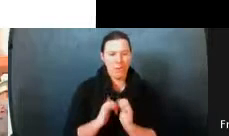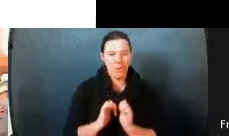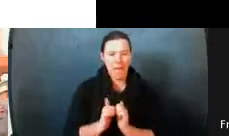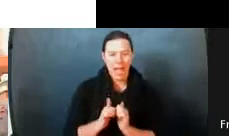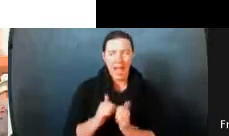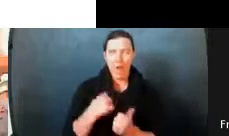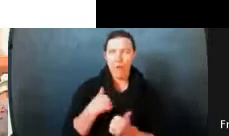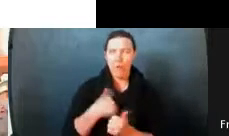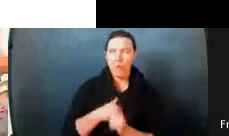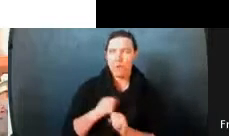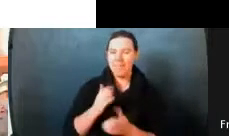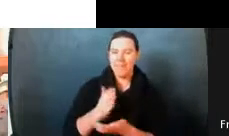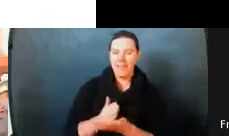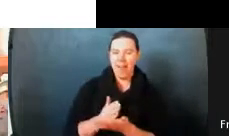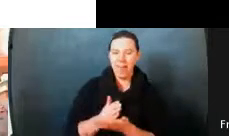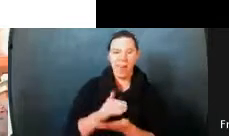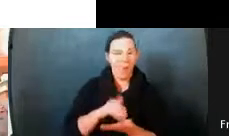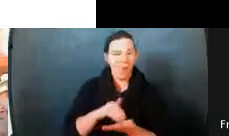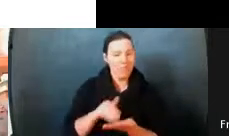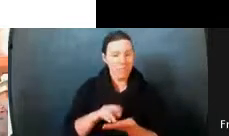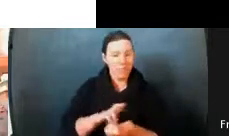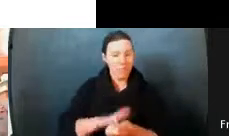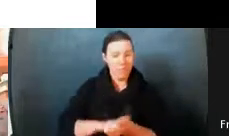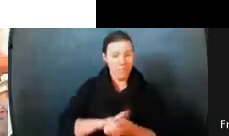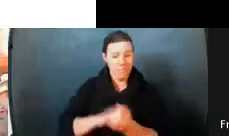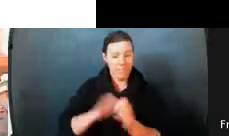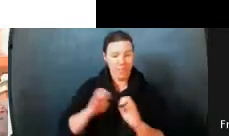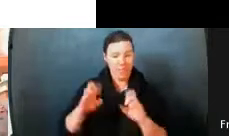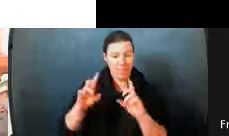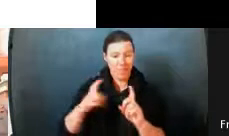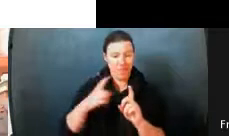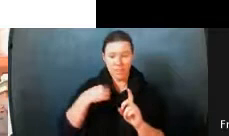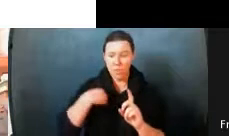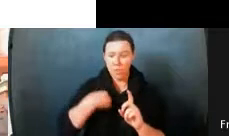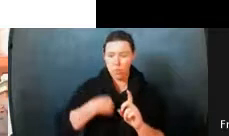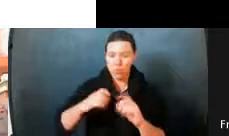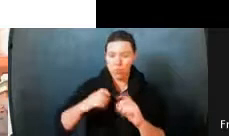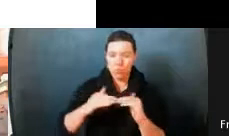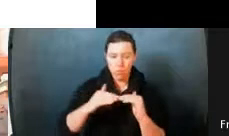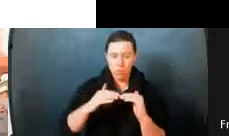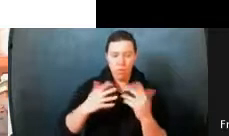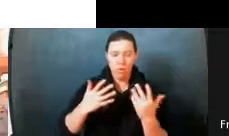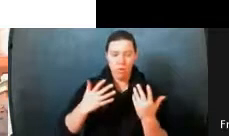we talk about, we treat everybody equal, right? And we talk about cultural competence.